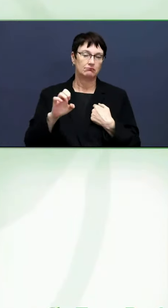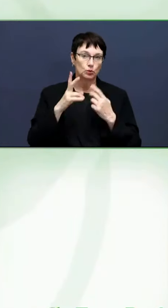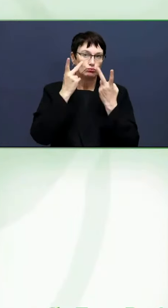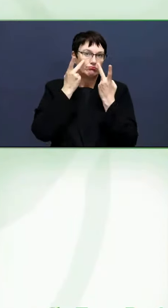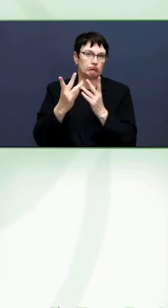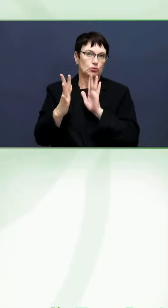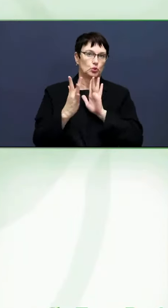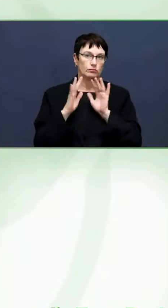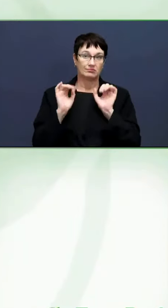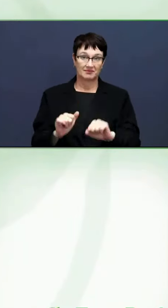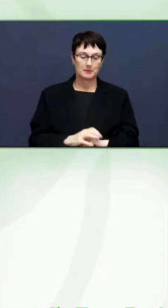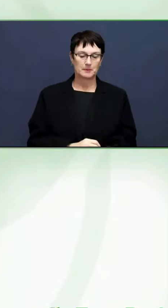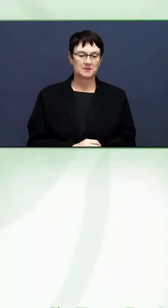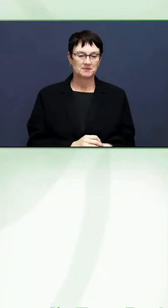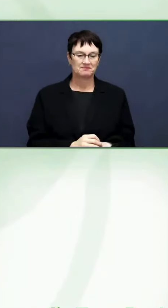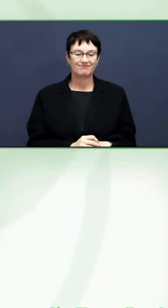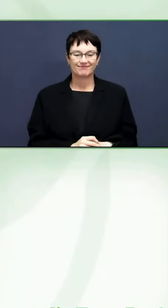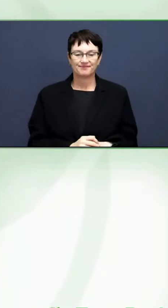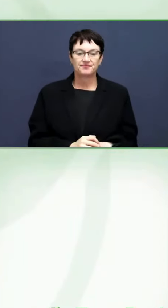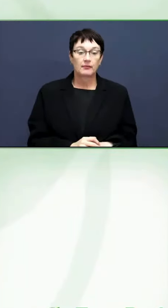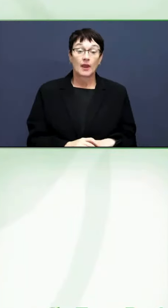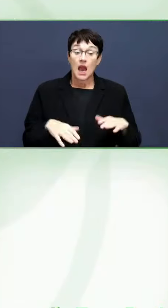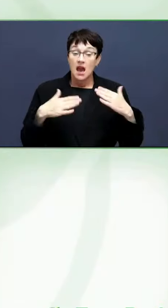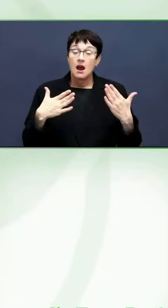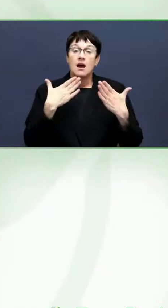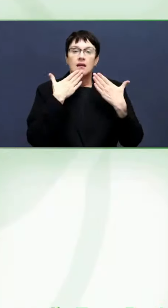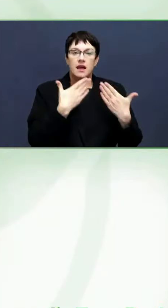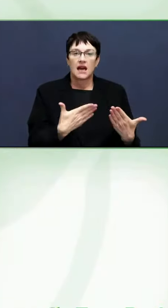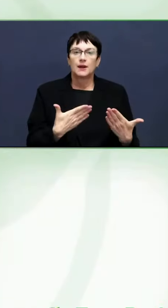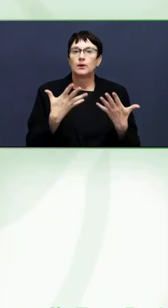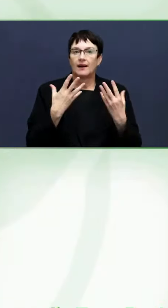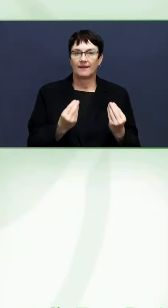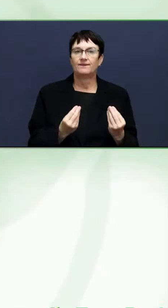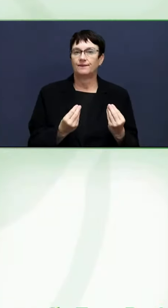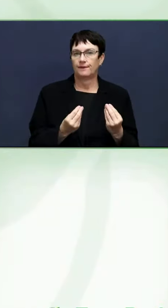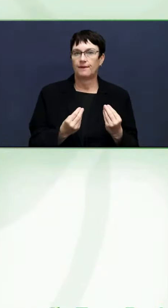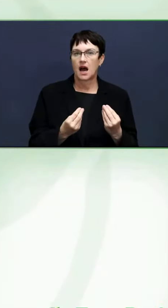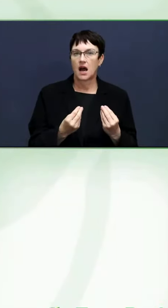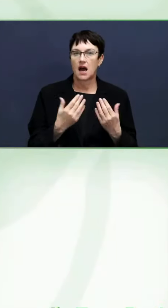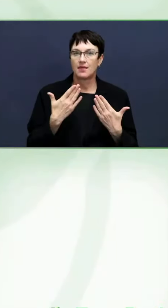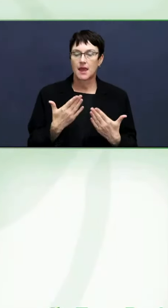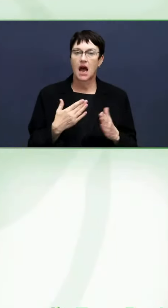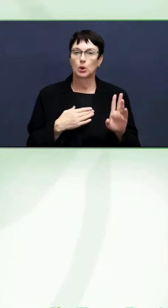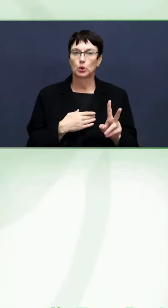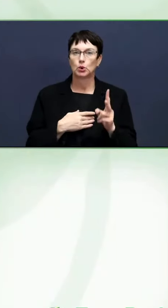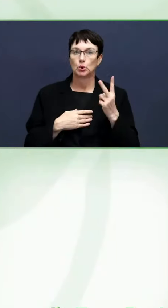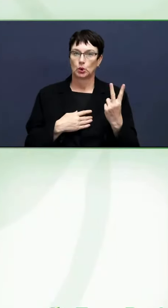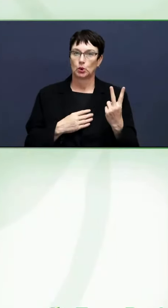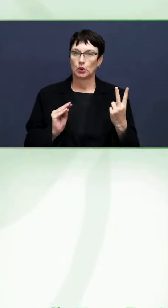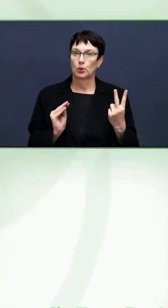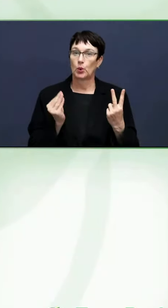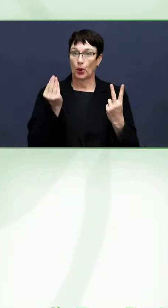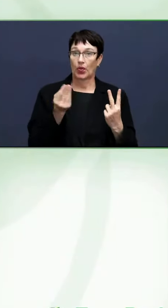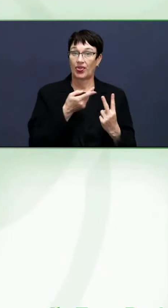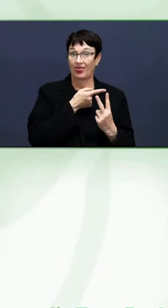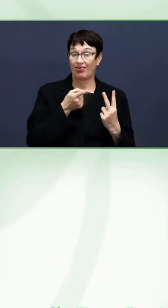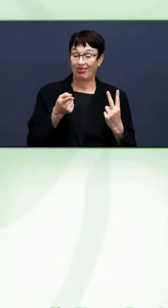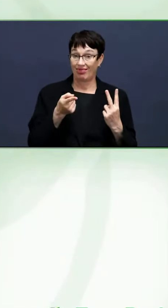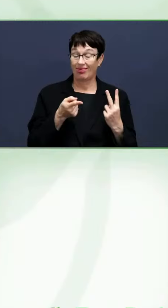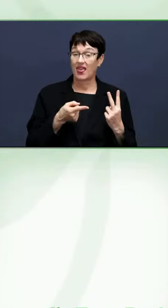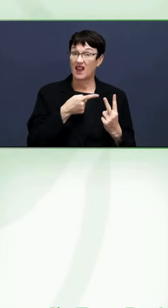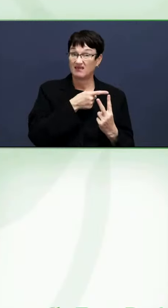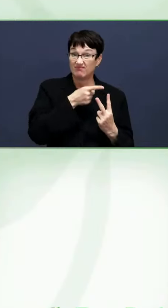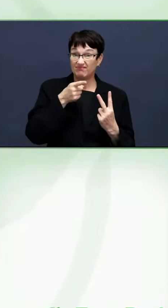want you to see only two sentences, what you expect from the zero project?